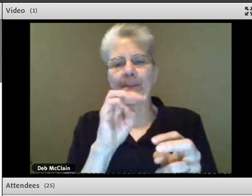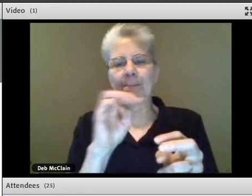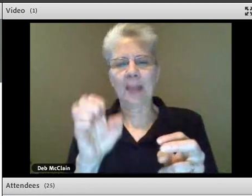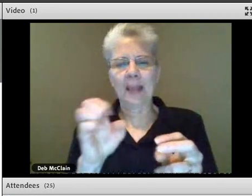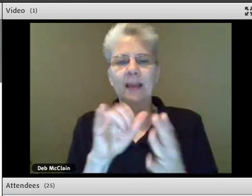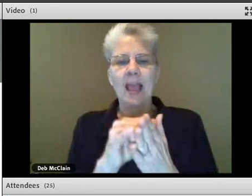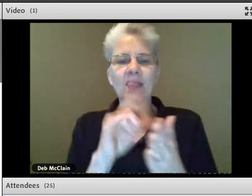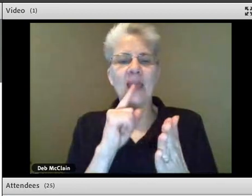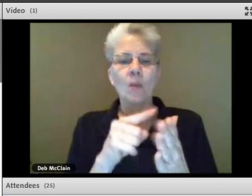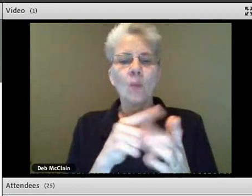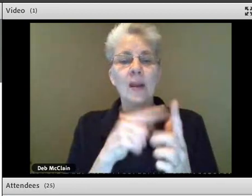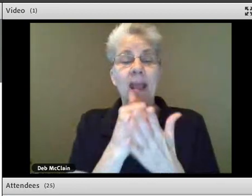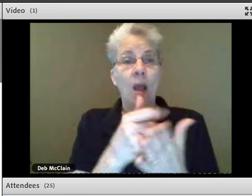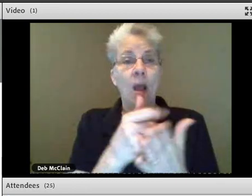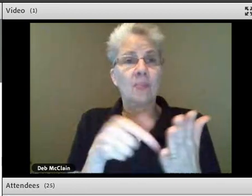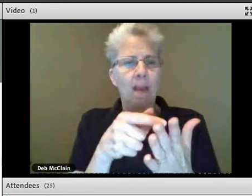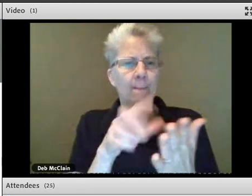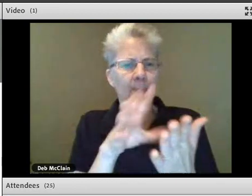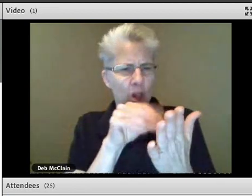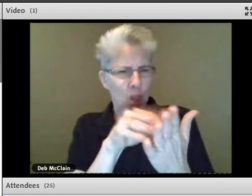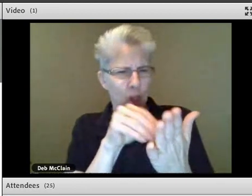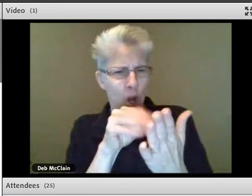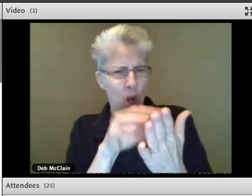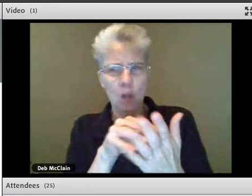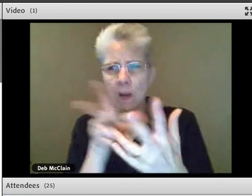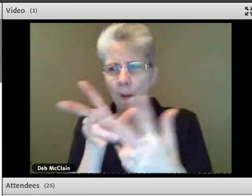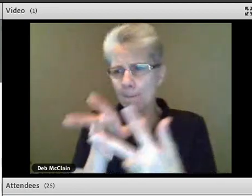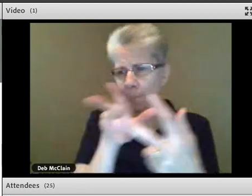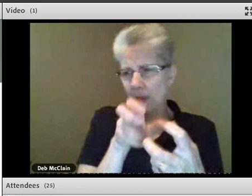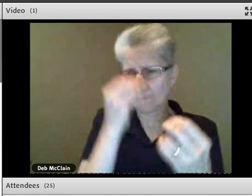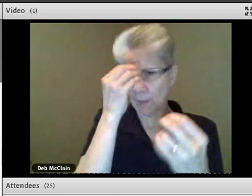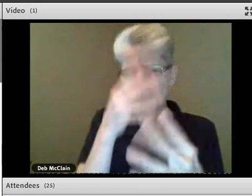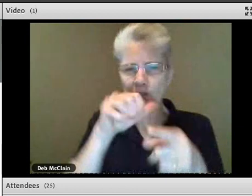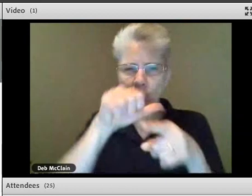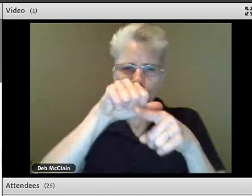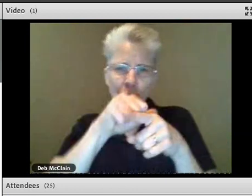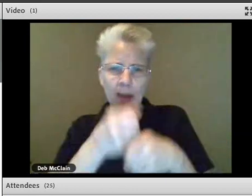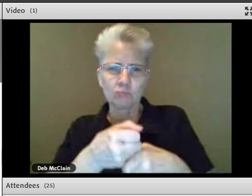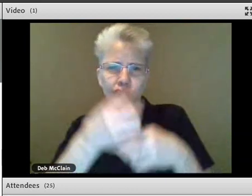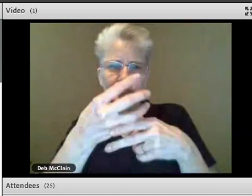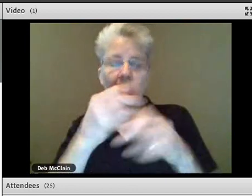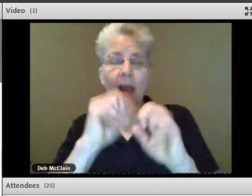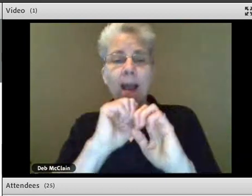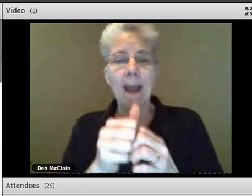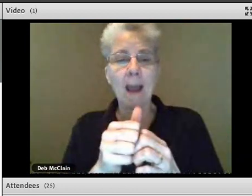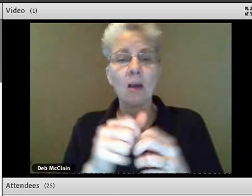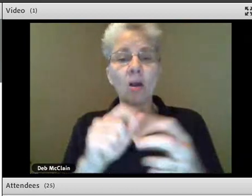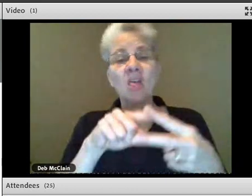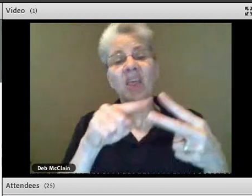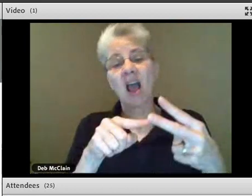and then they would help them pull out information so we know what to build and what to train. The other two titles is usually an instructor or trainer,